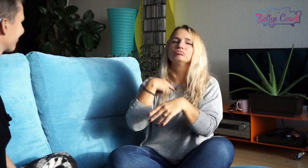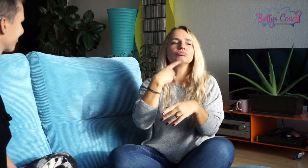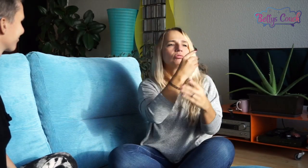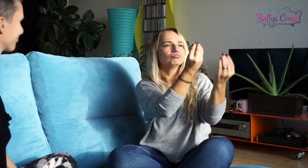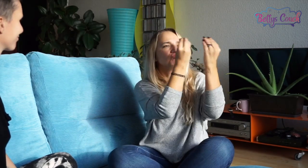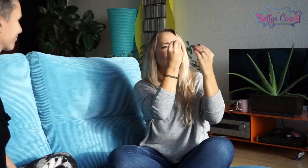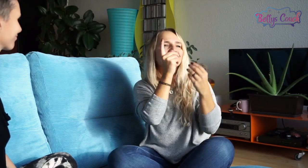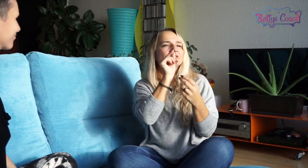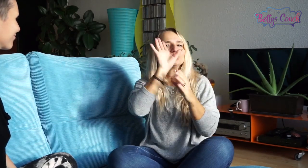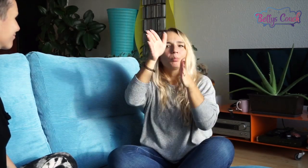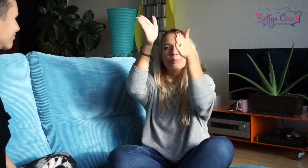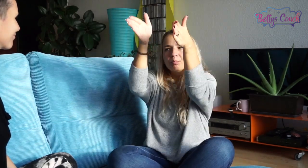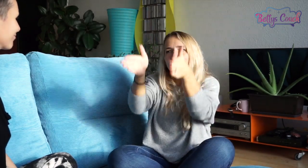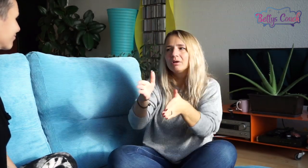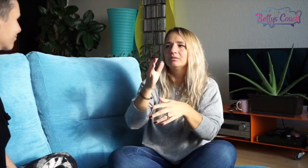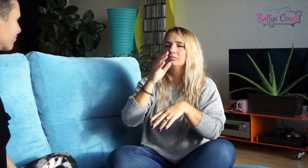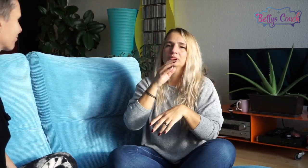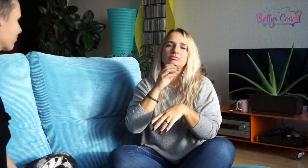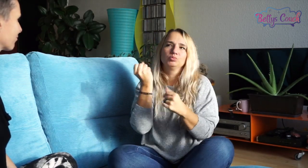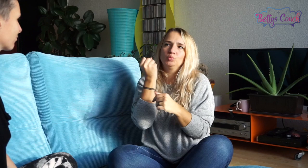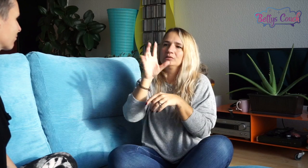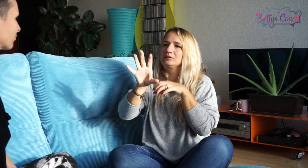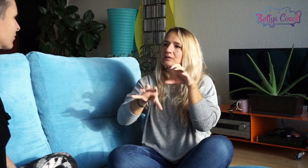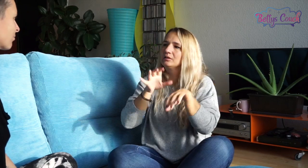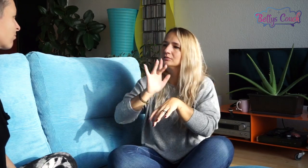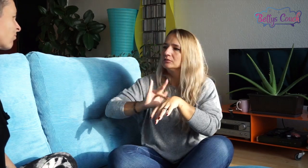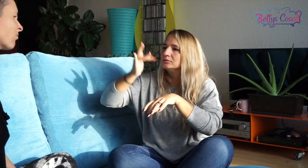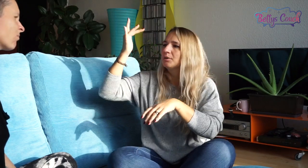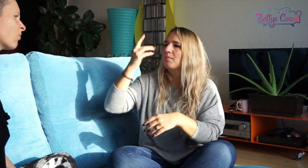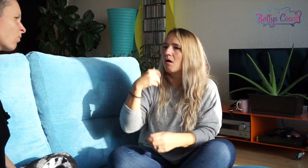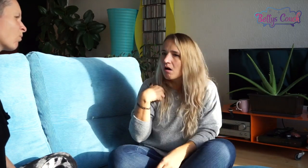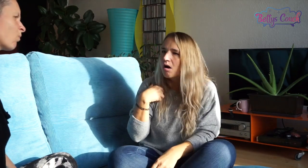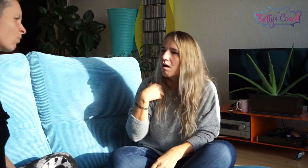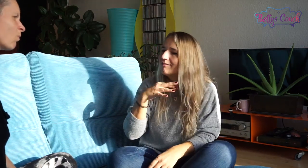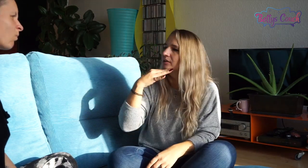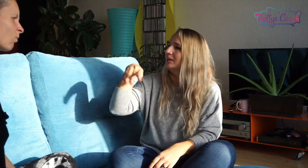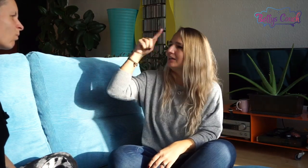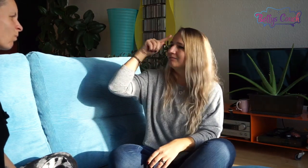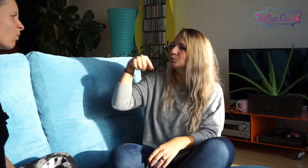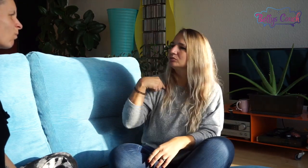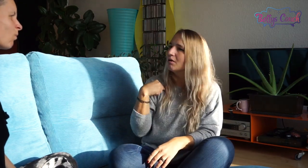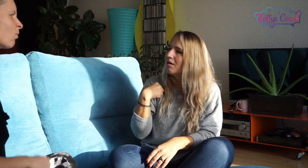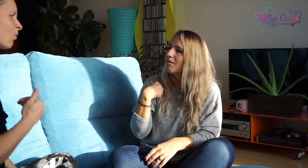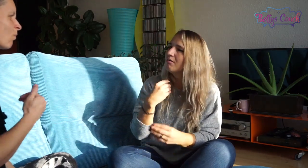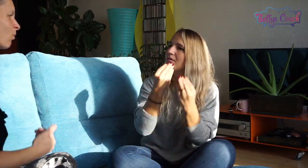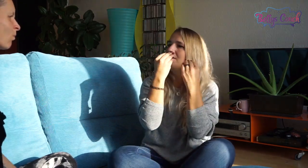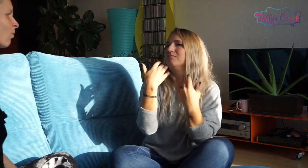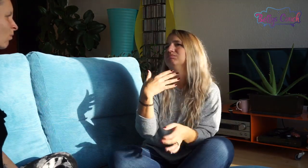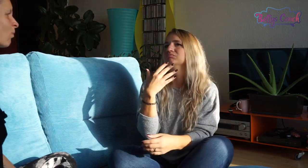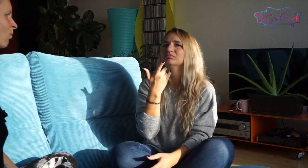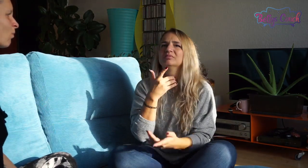& the classes continued. There I learned more about the elephants, also that they are very sensitive animals. There was so much I didn't know.